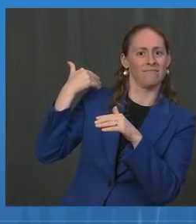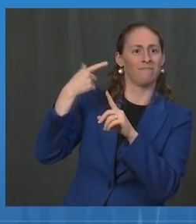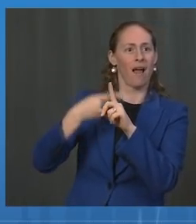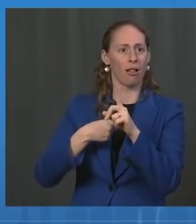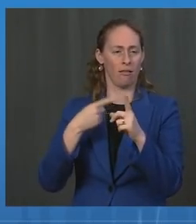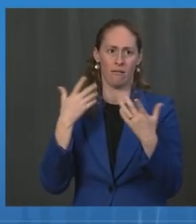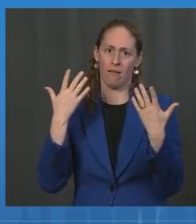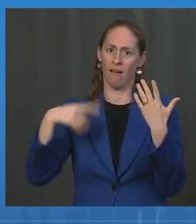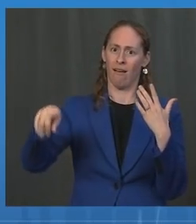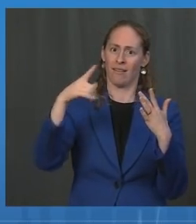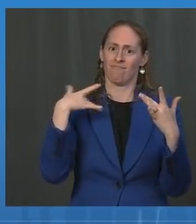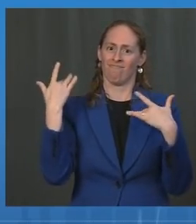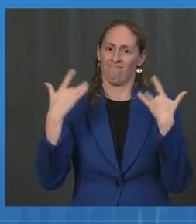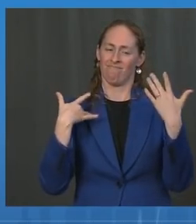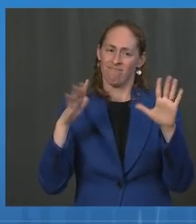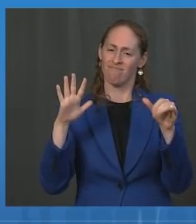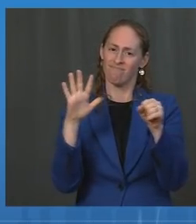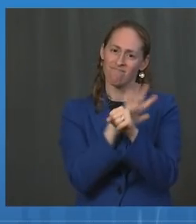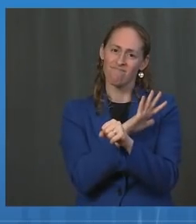that's a major milestone in our vaccination effort.